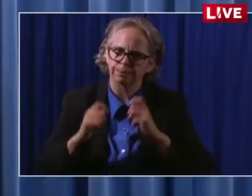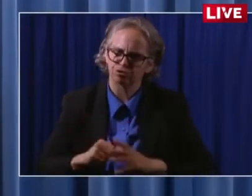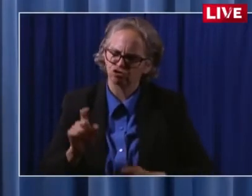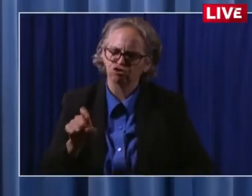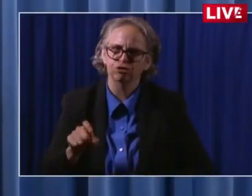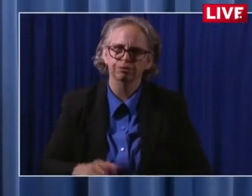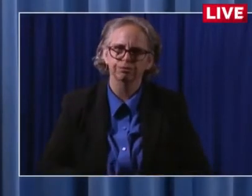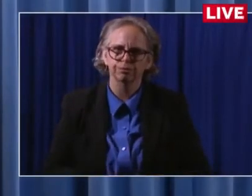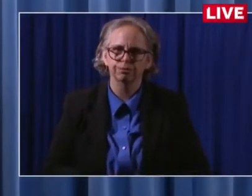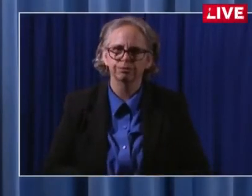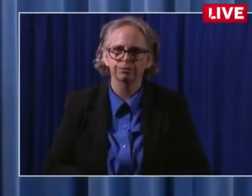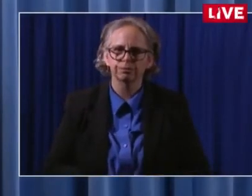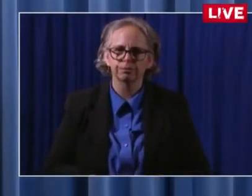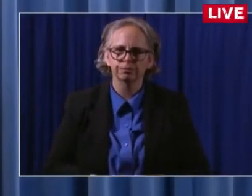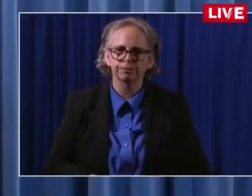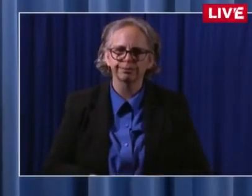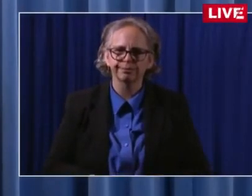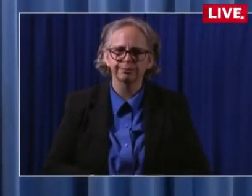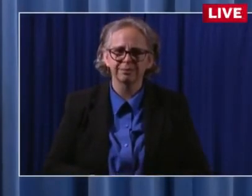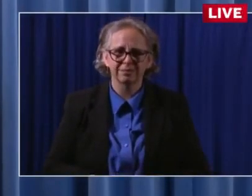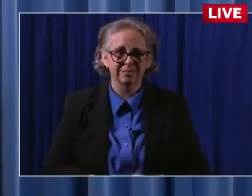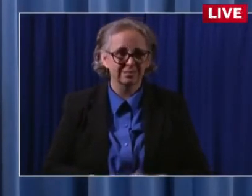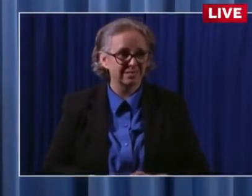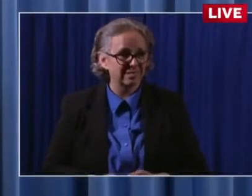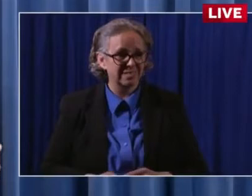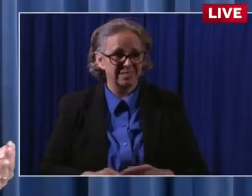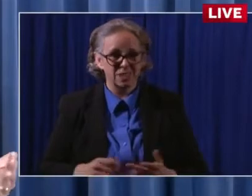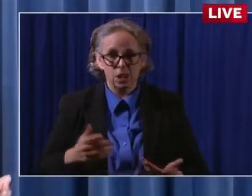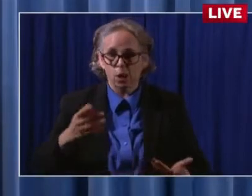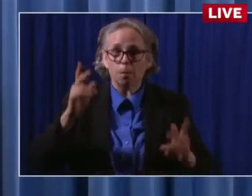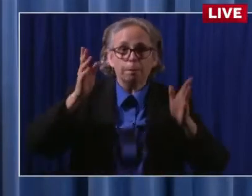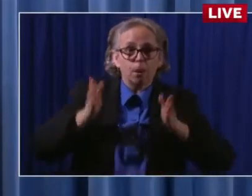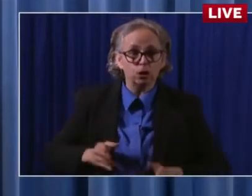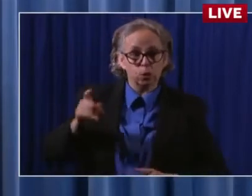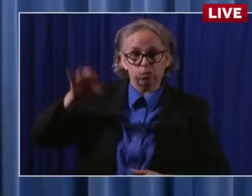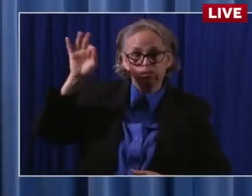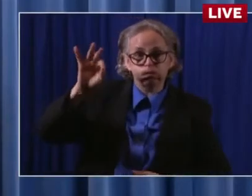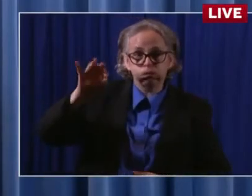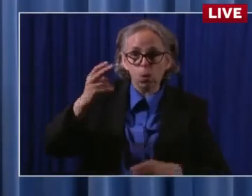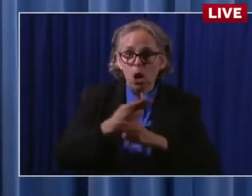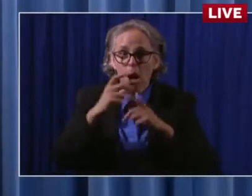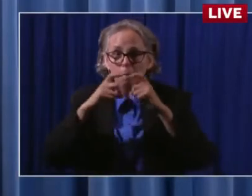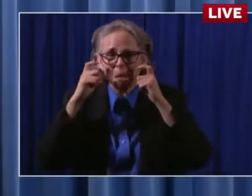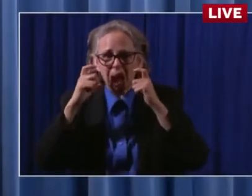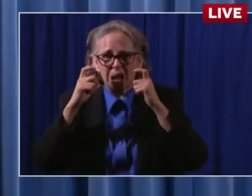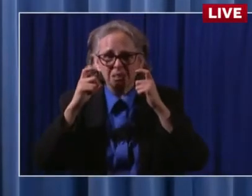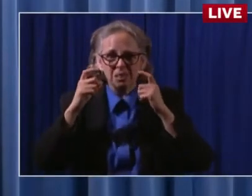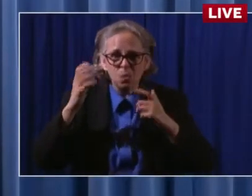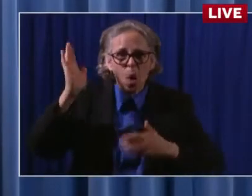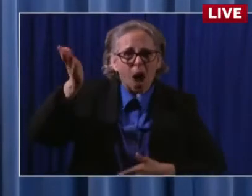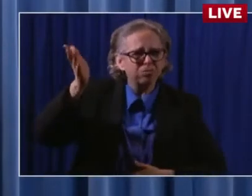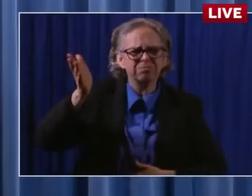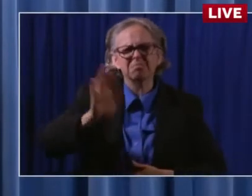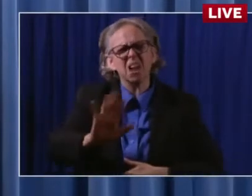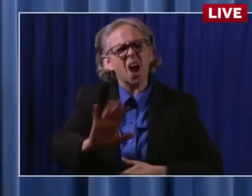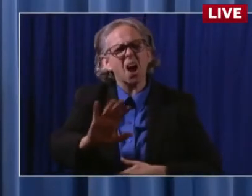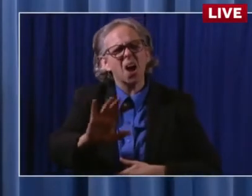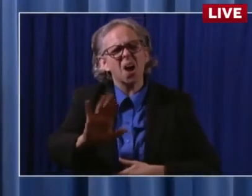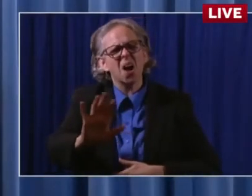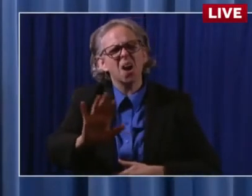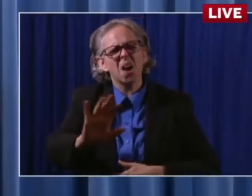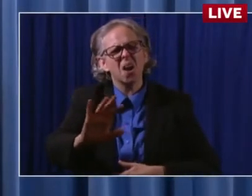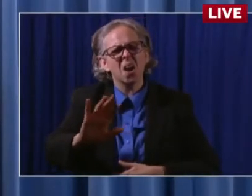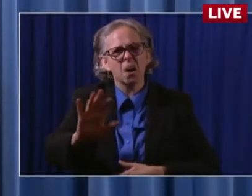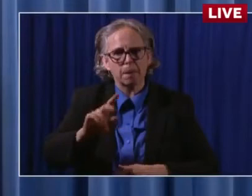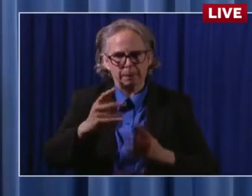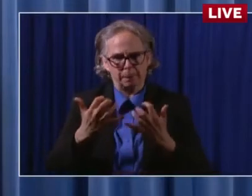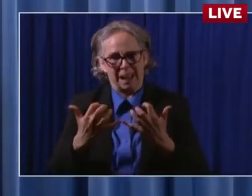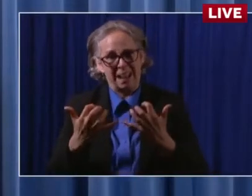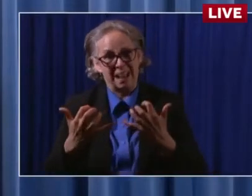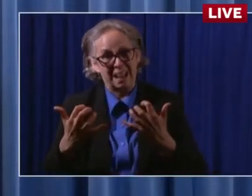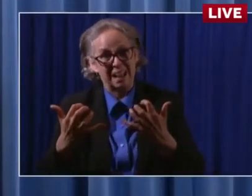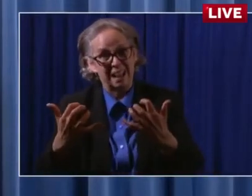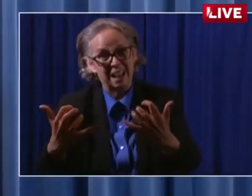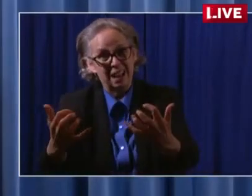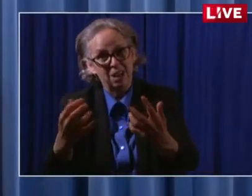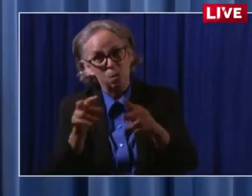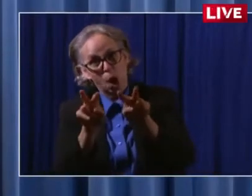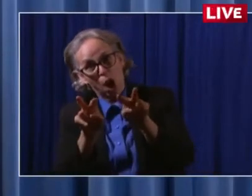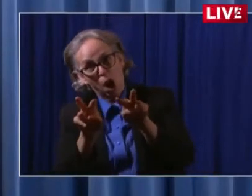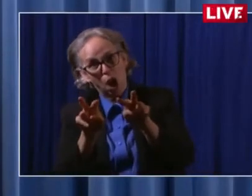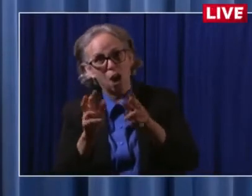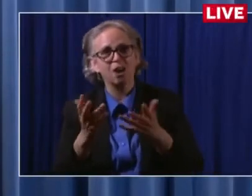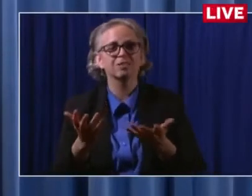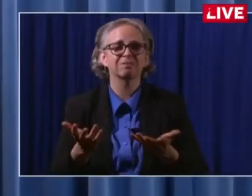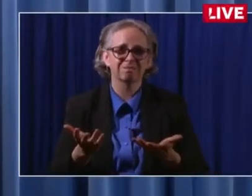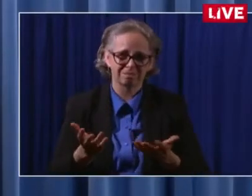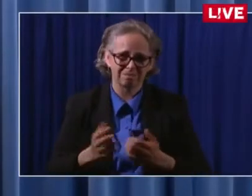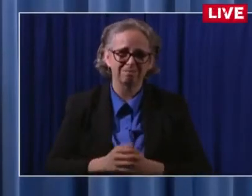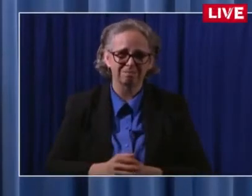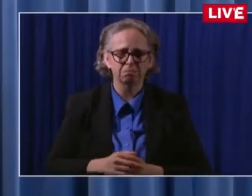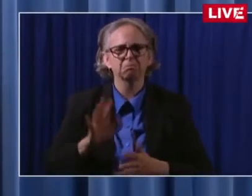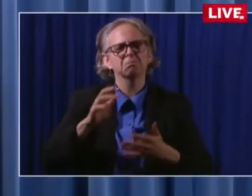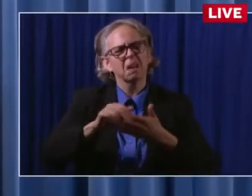WE HAVE PROVIDED THE PERSON OFFICIATING IT CERTAINLY DOES NOT HAVE TO WEAR A MASK DURING THE TIME THAT THEY ARE TALKING OR IN ANY WAY NEED TO NOT HAVE A MASK ON.